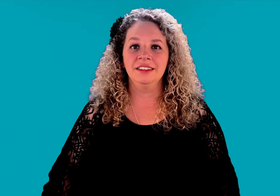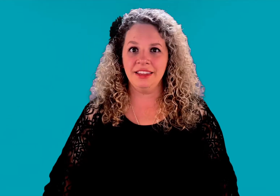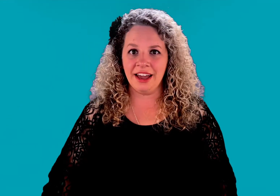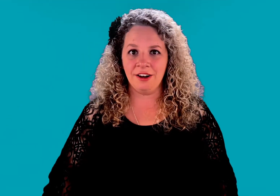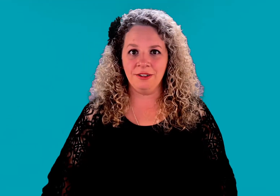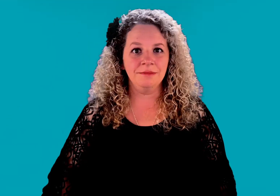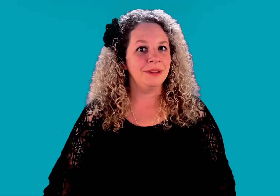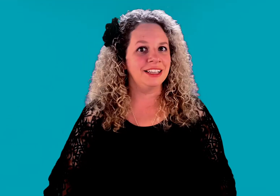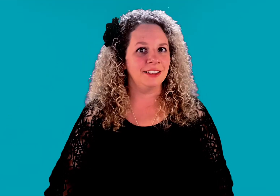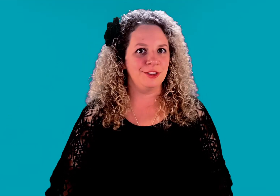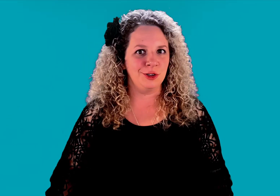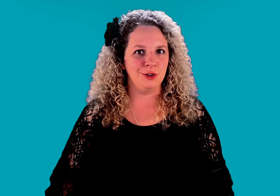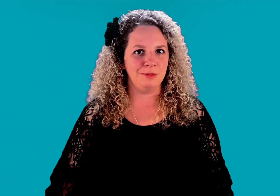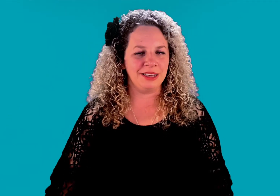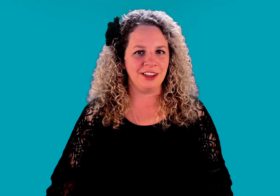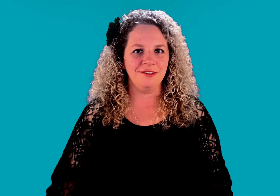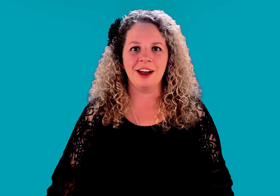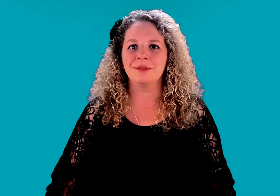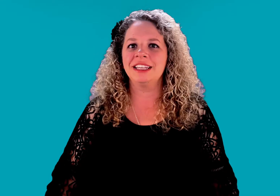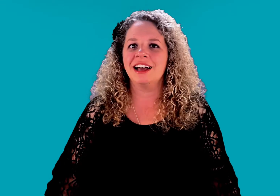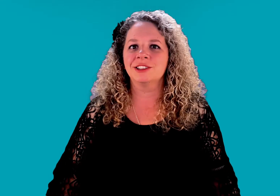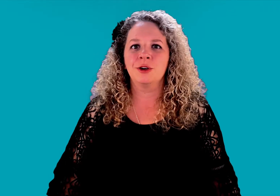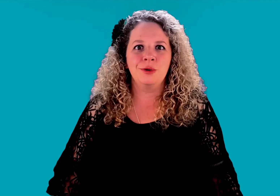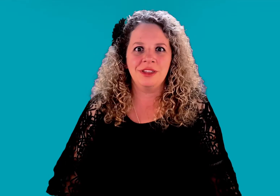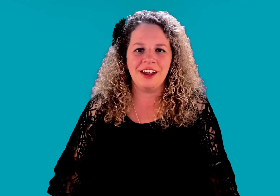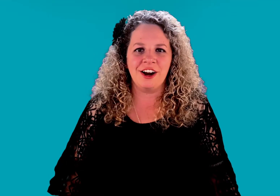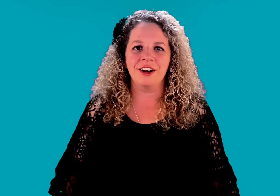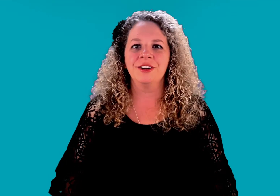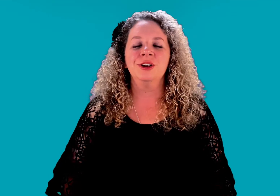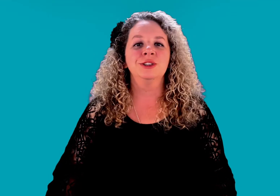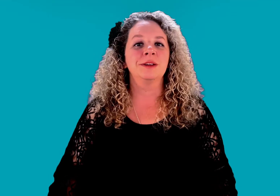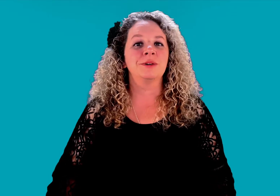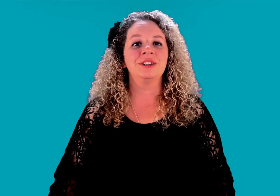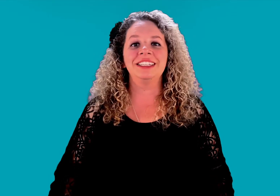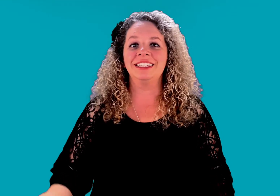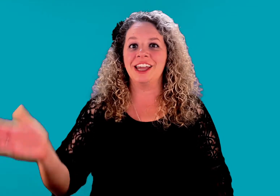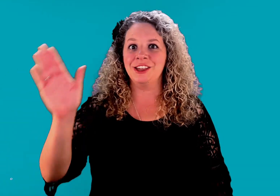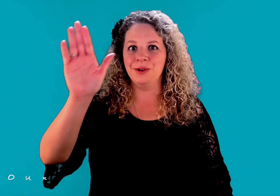Now because I've introduced myself, I want to ask who they are so I'm going to say YOUR